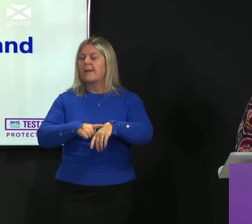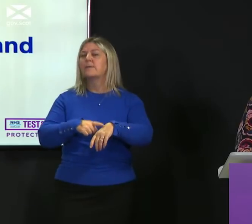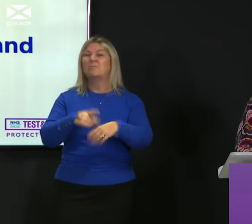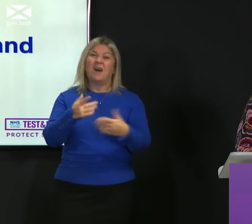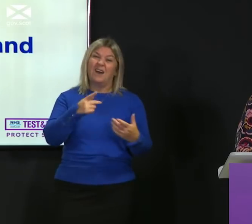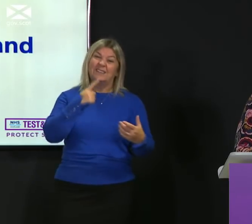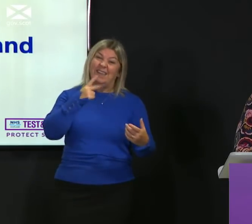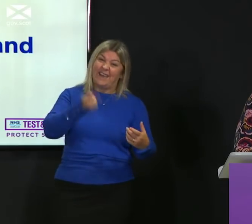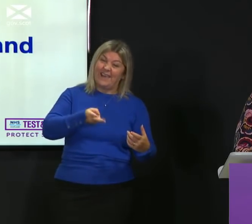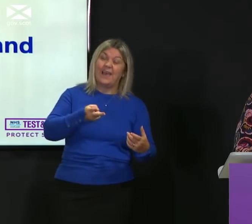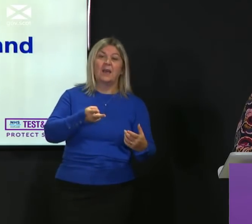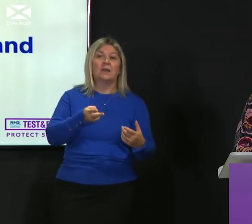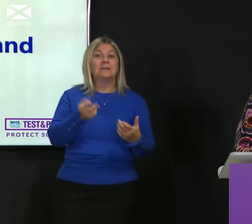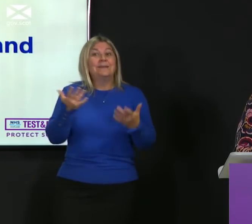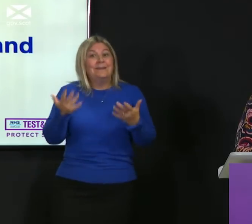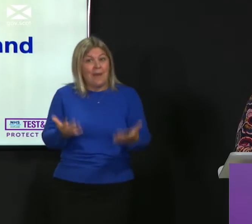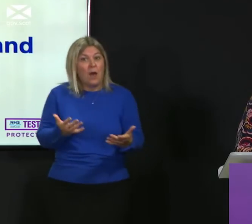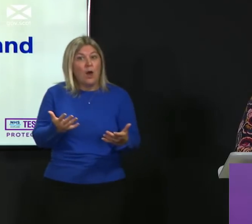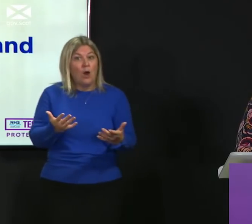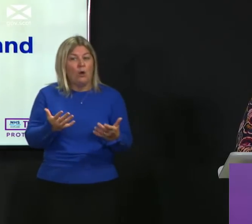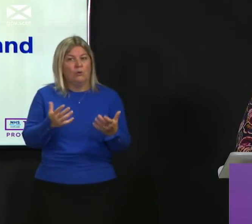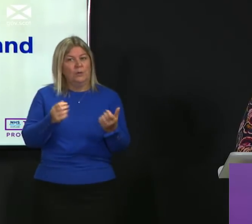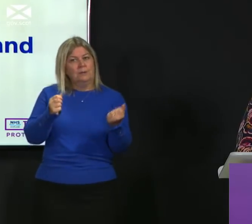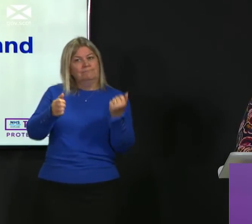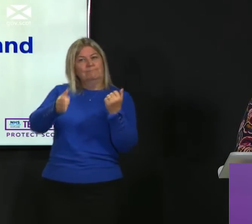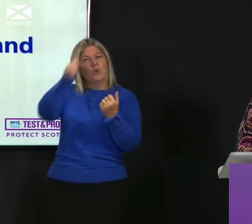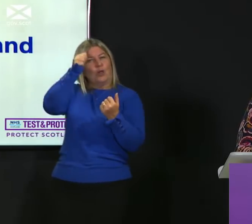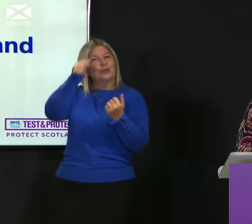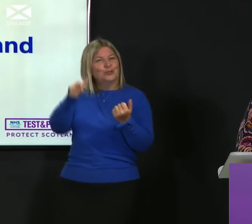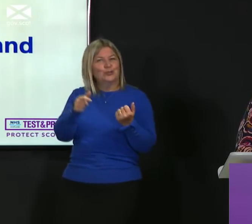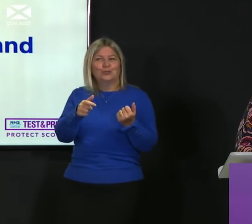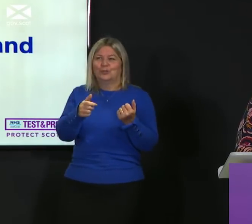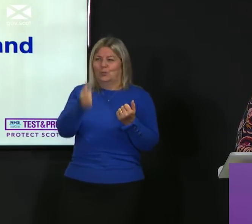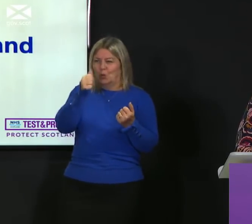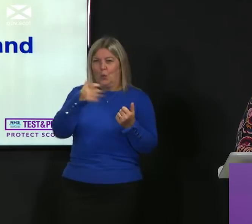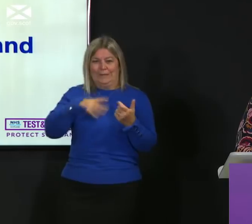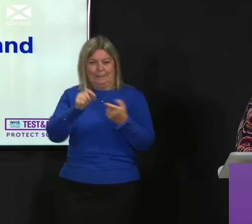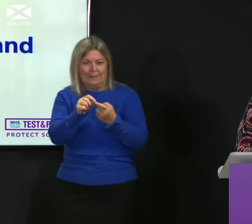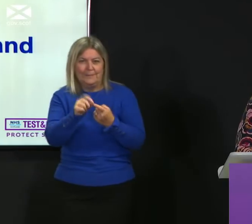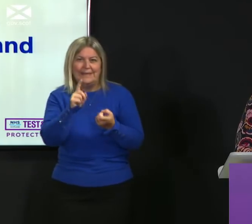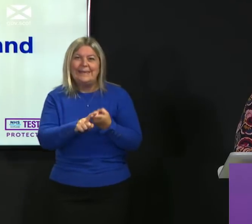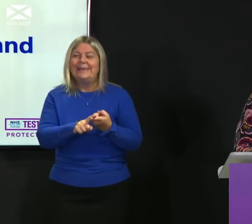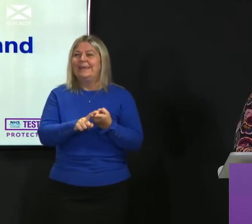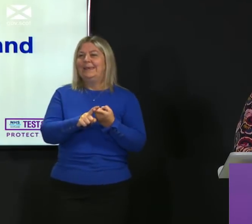what protective measures we can put in place. Whether it's PPE, days of isolation, days of